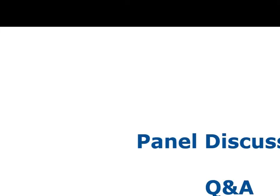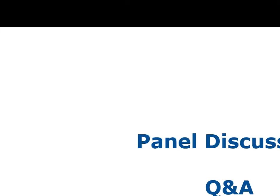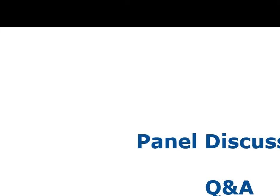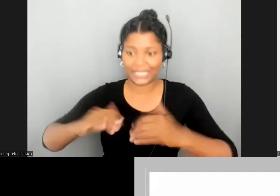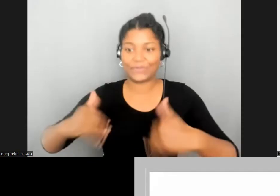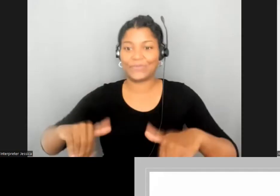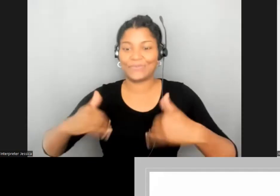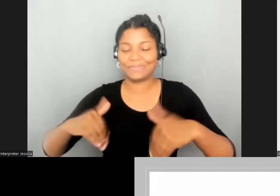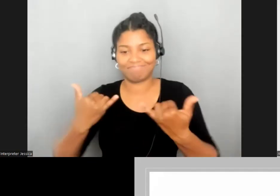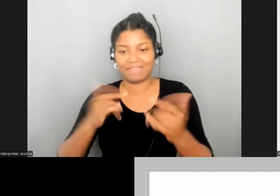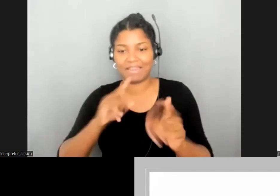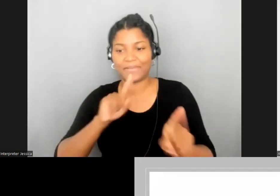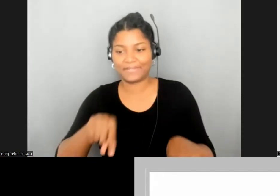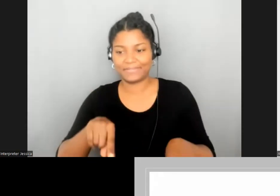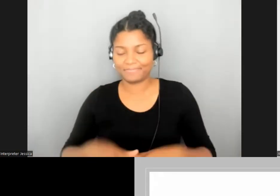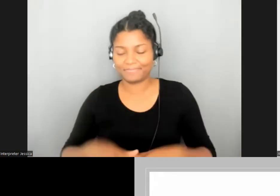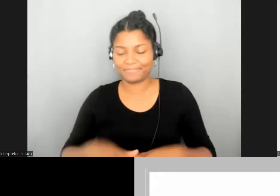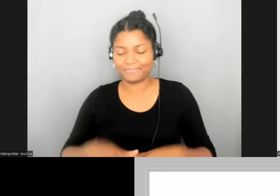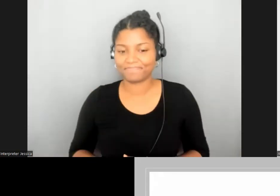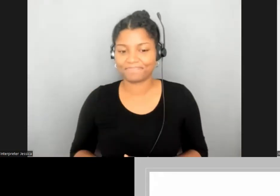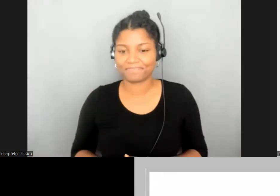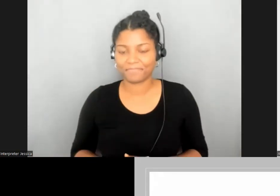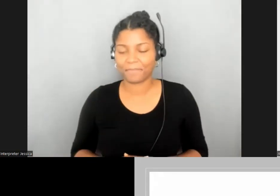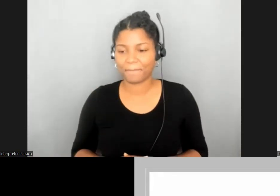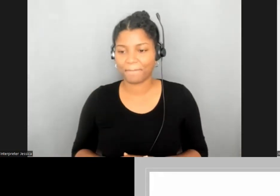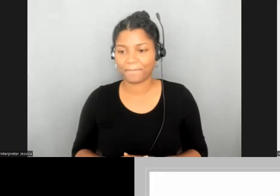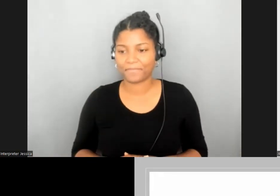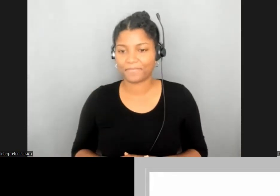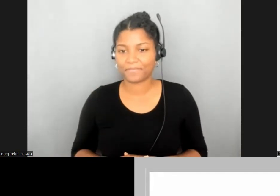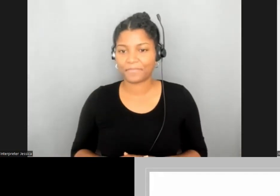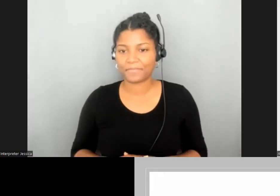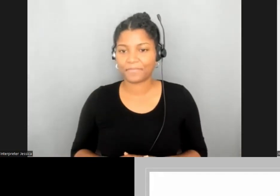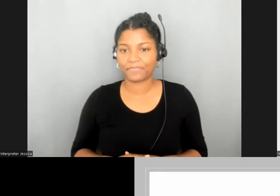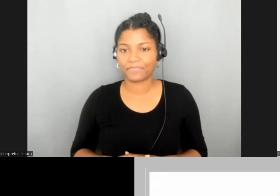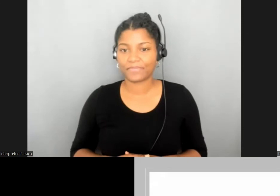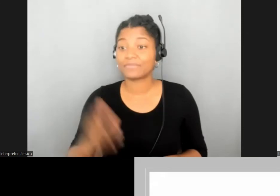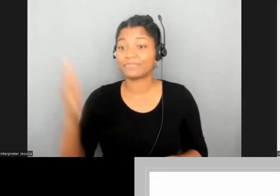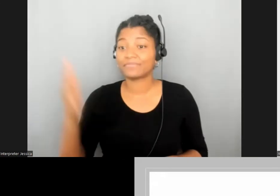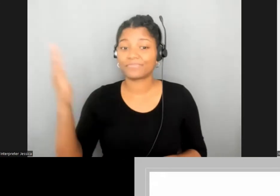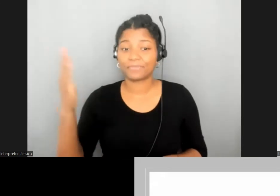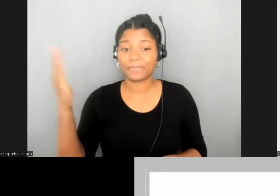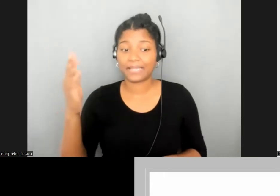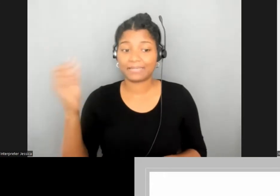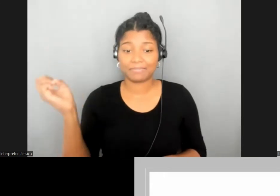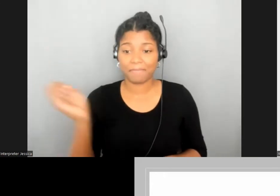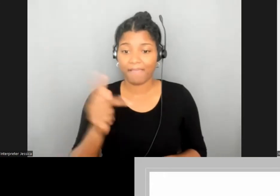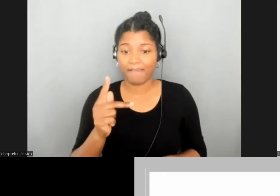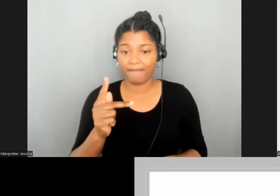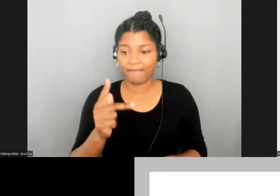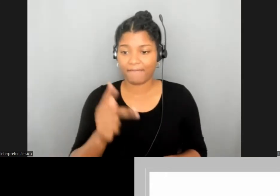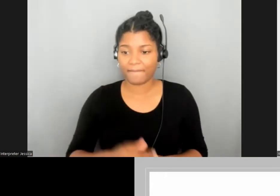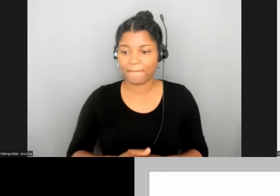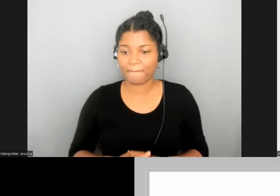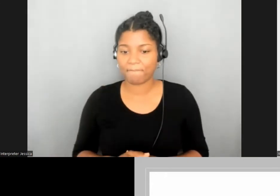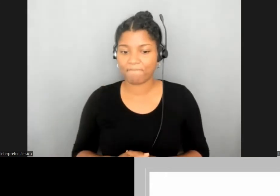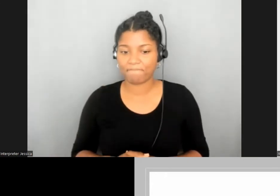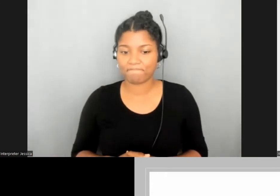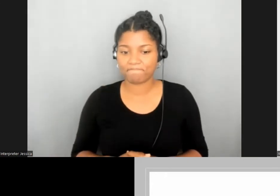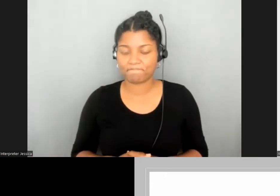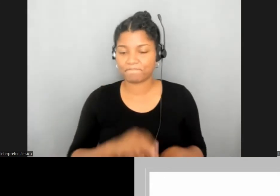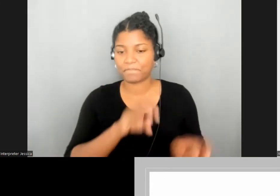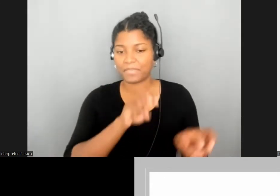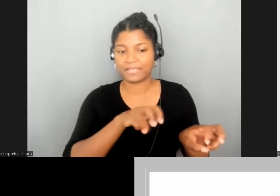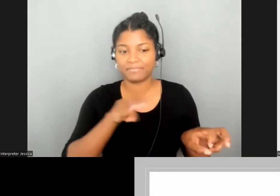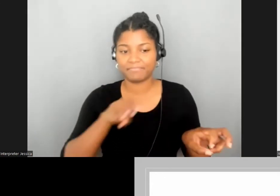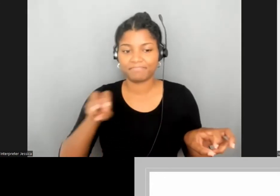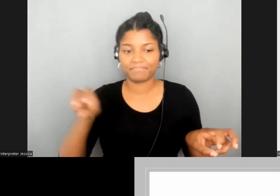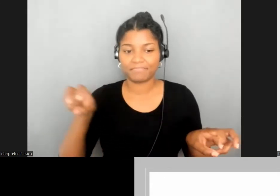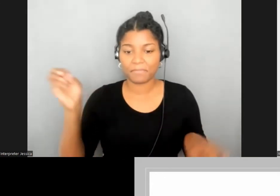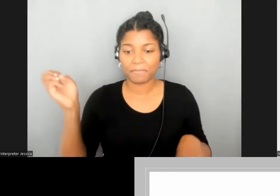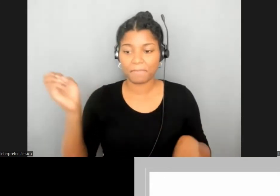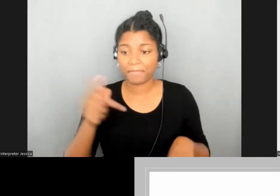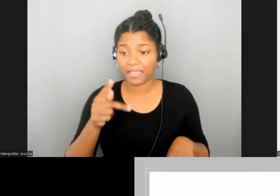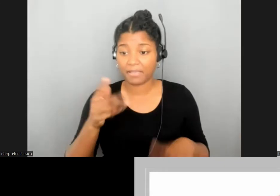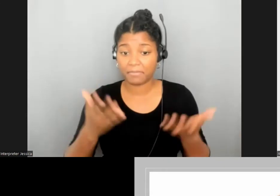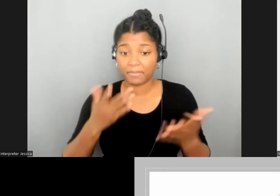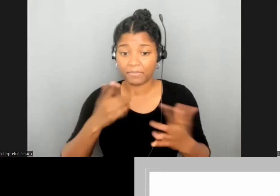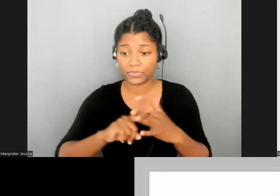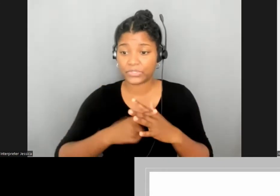So I will ask all of our panelists to come back, and maybe we can start with a question